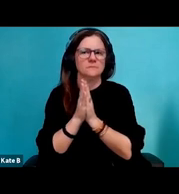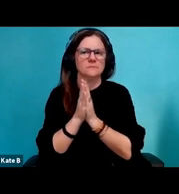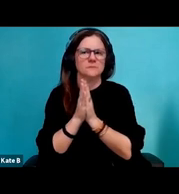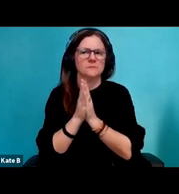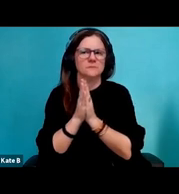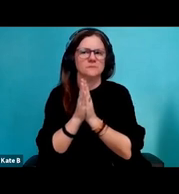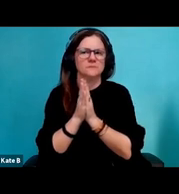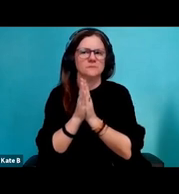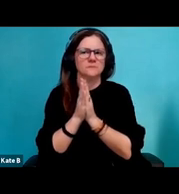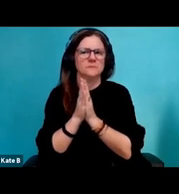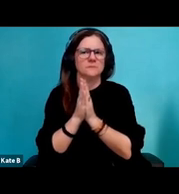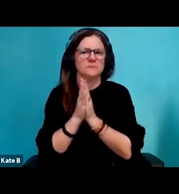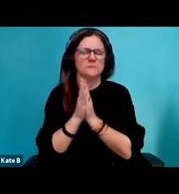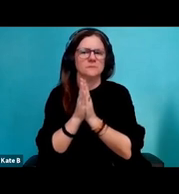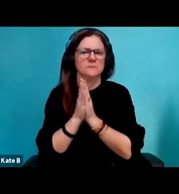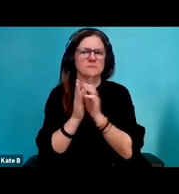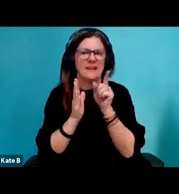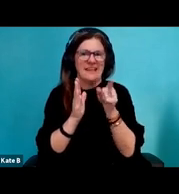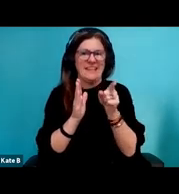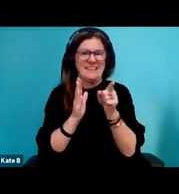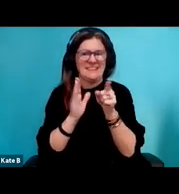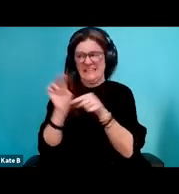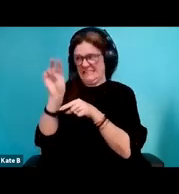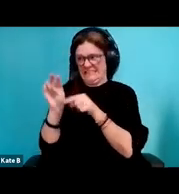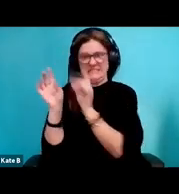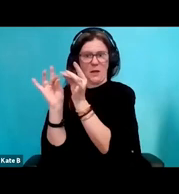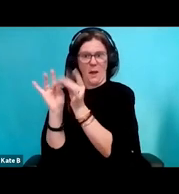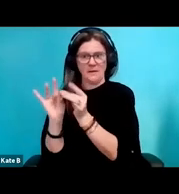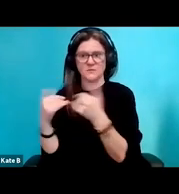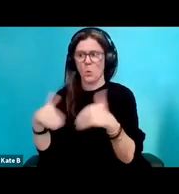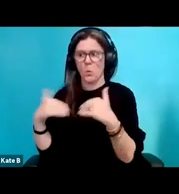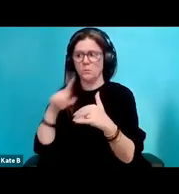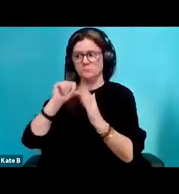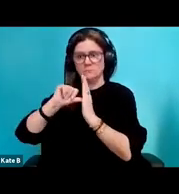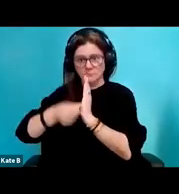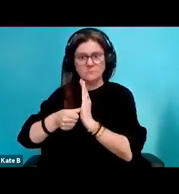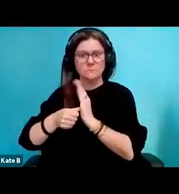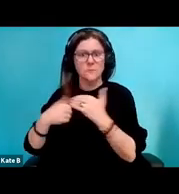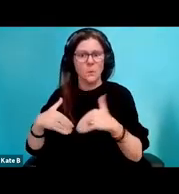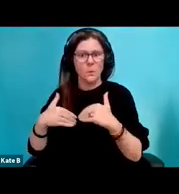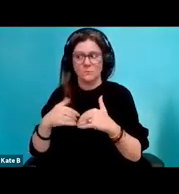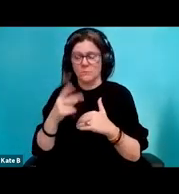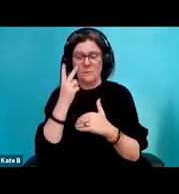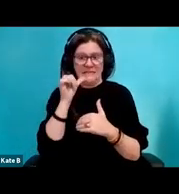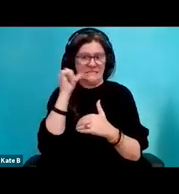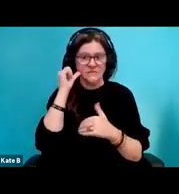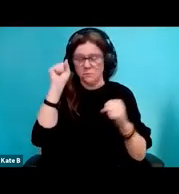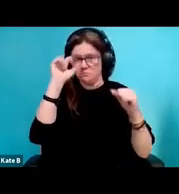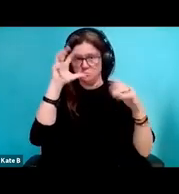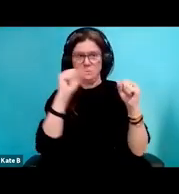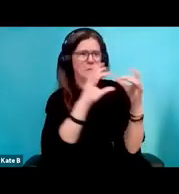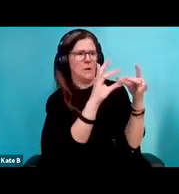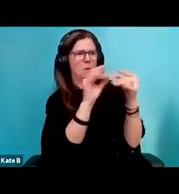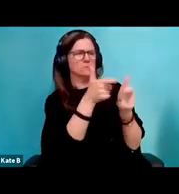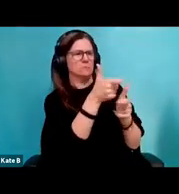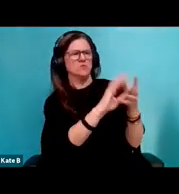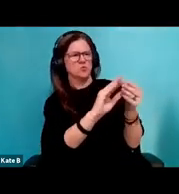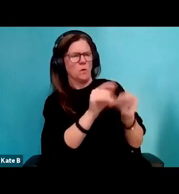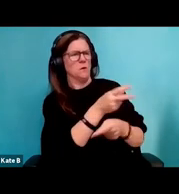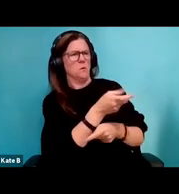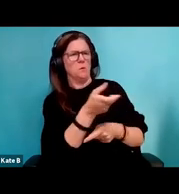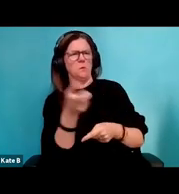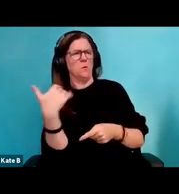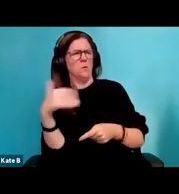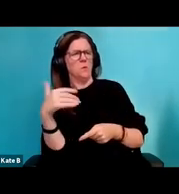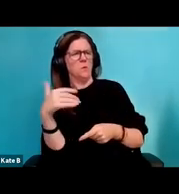just really highlights how many amazing things we heard yesterday, and really emphasizes